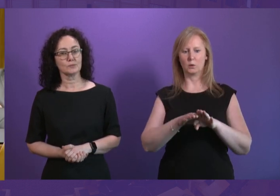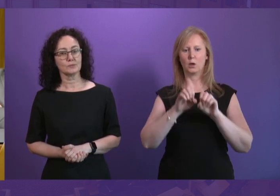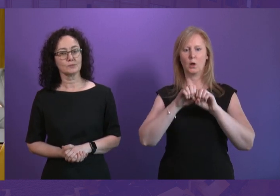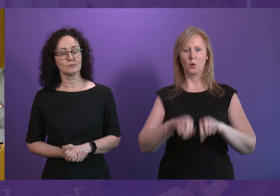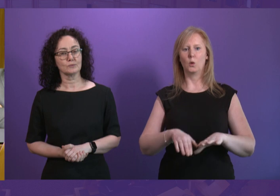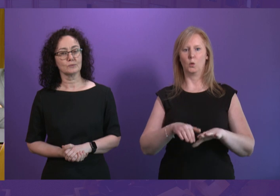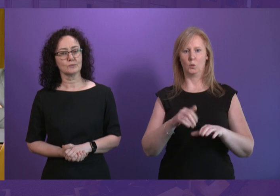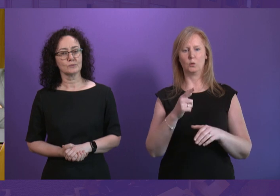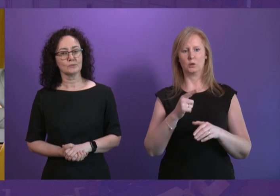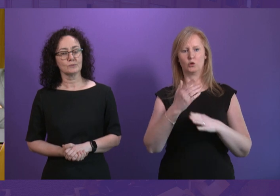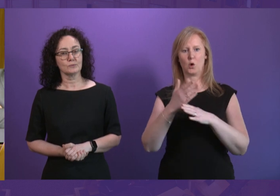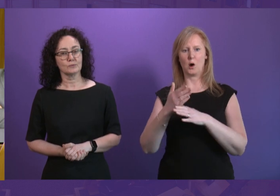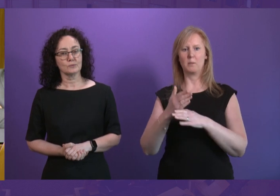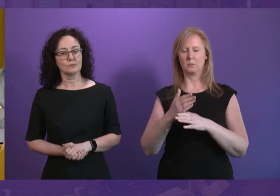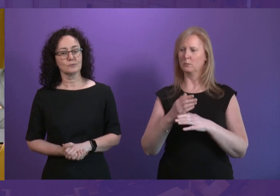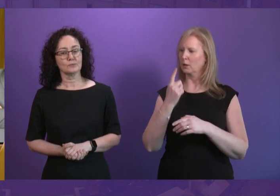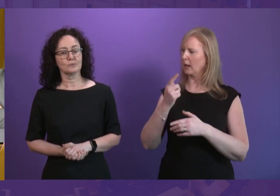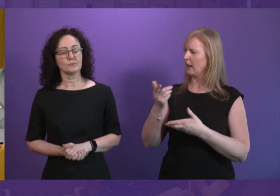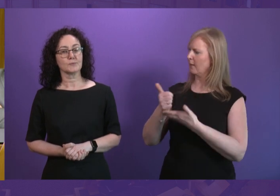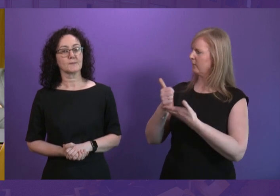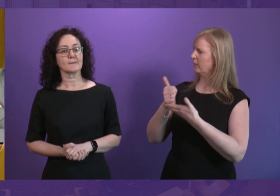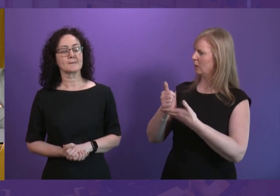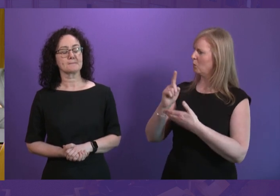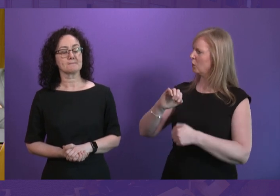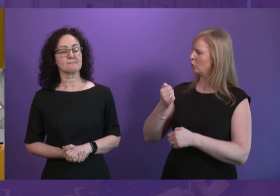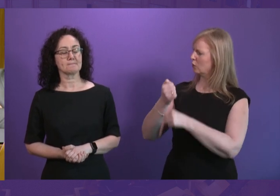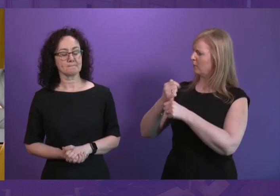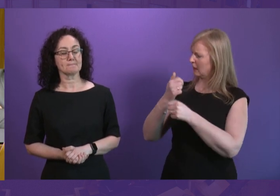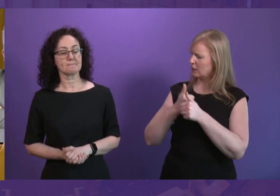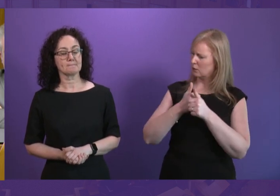Will the First Minister please advise what the Scottish Government can do to support the employees who are facing redundancy?